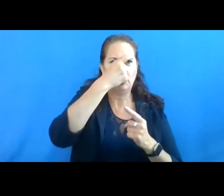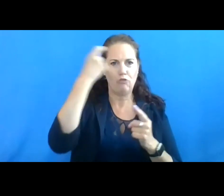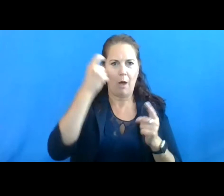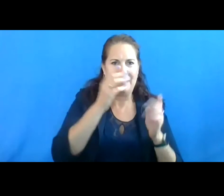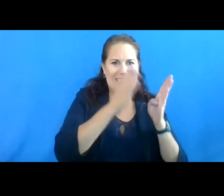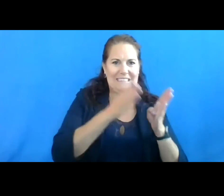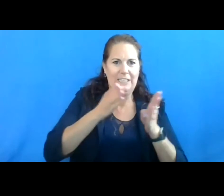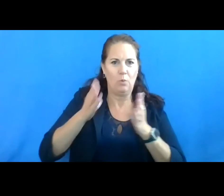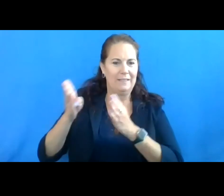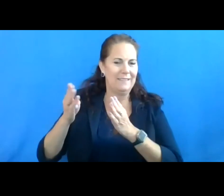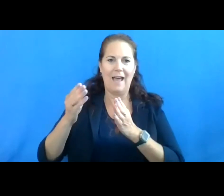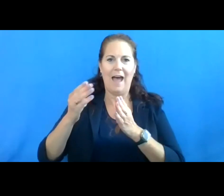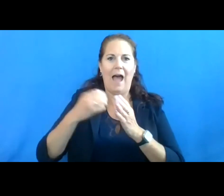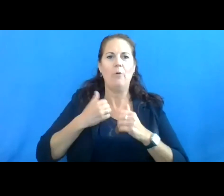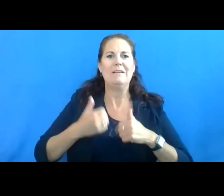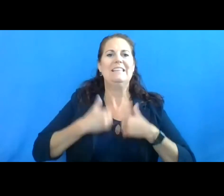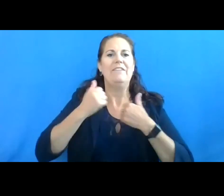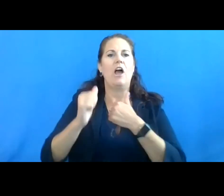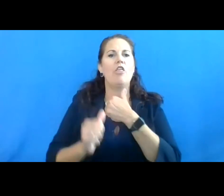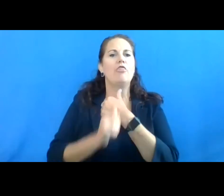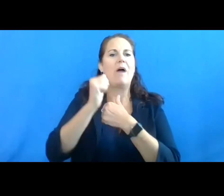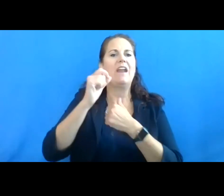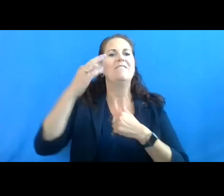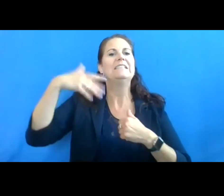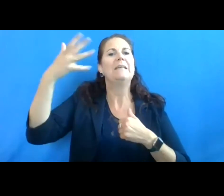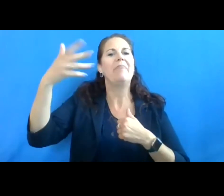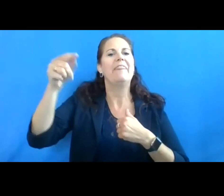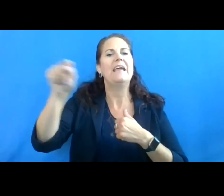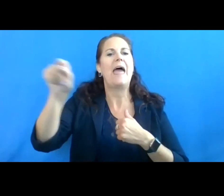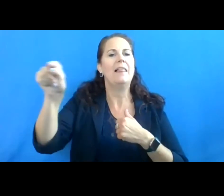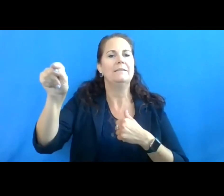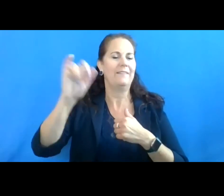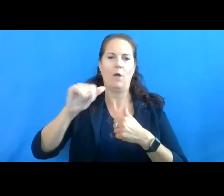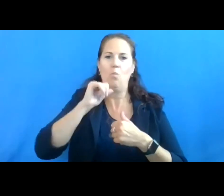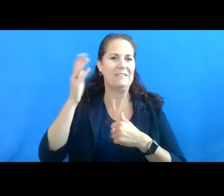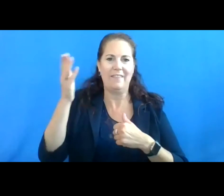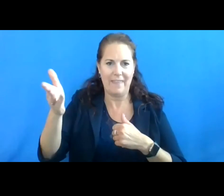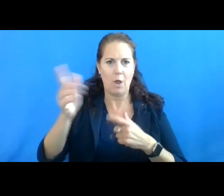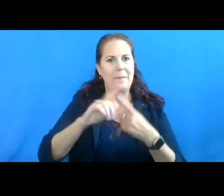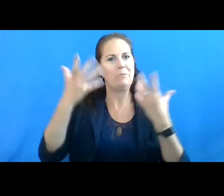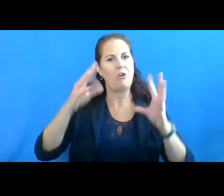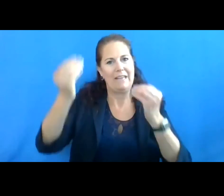in the present, I was living the threat of something that no longer was, but it was in my brain.